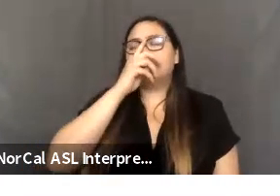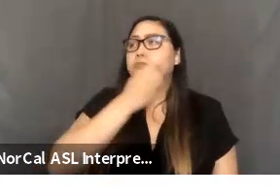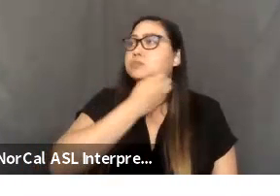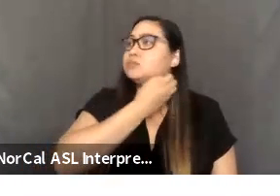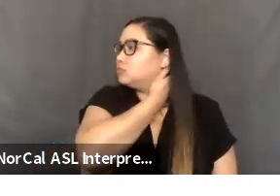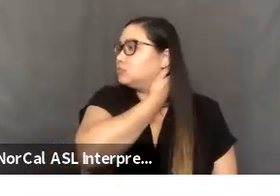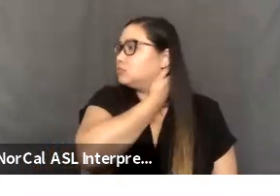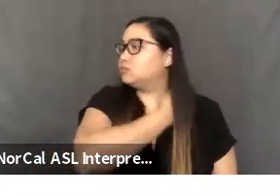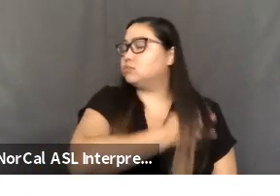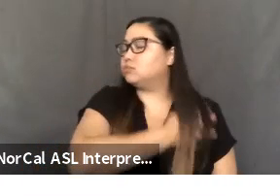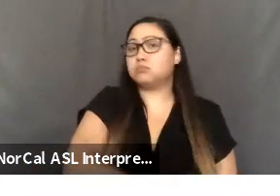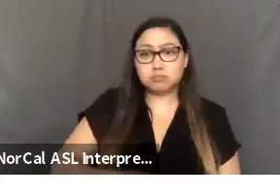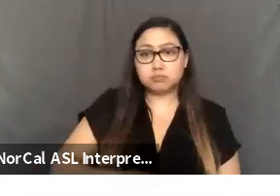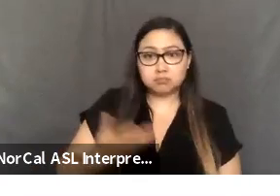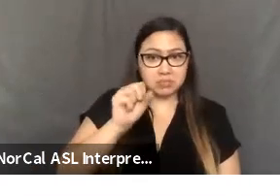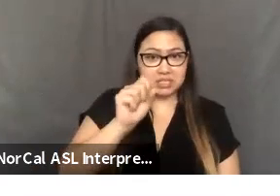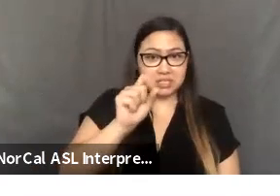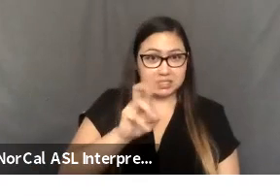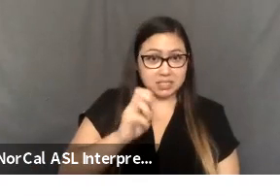Steve, do you want to take this? I've been talking a lot.